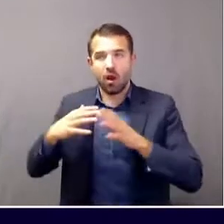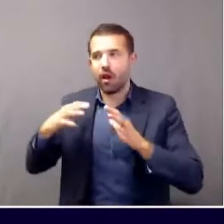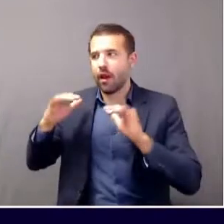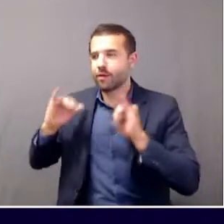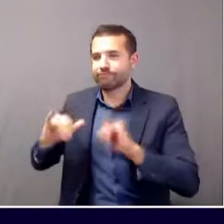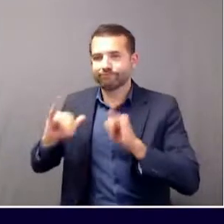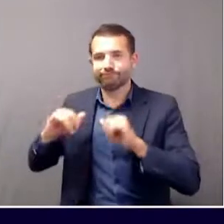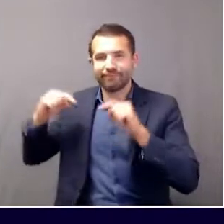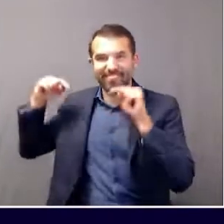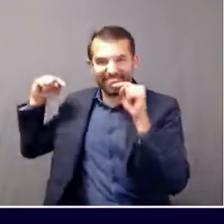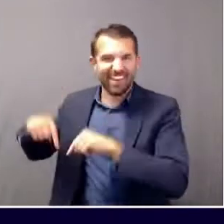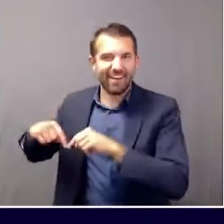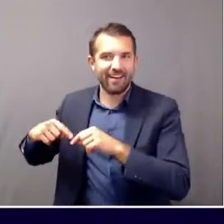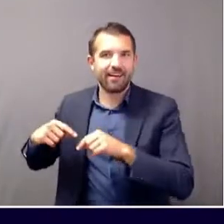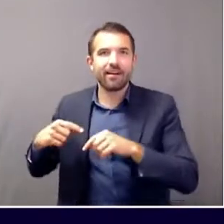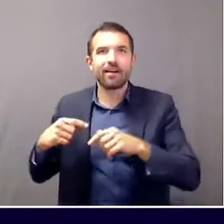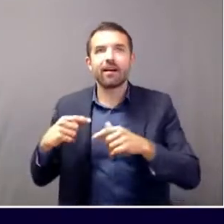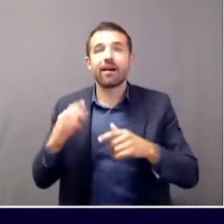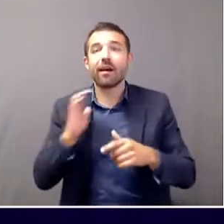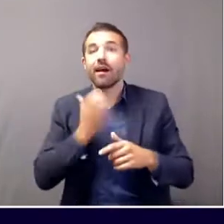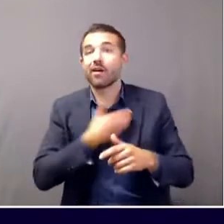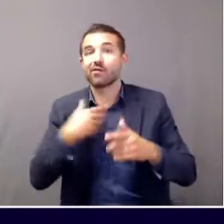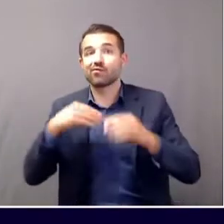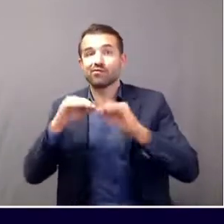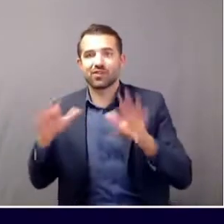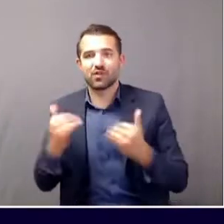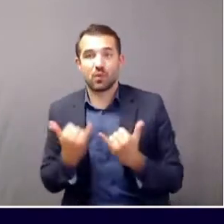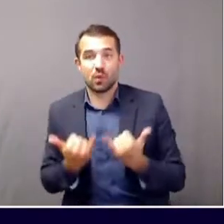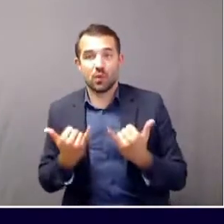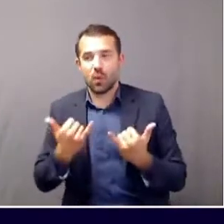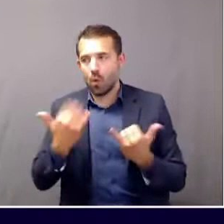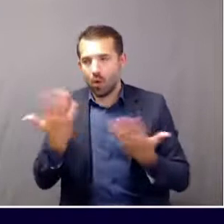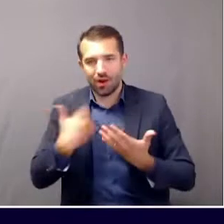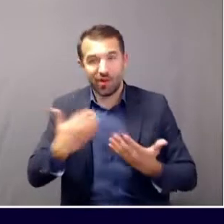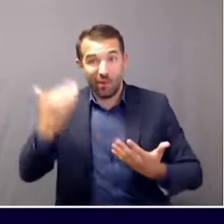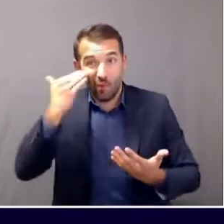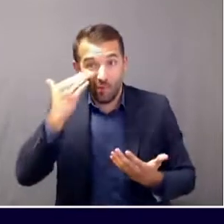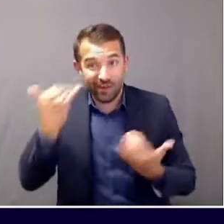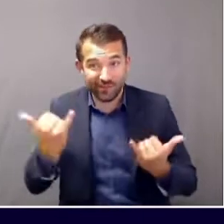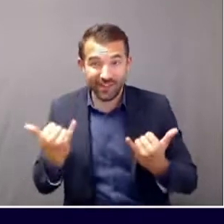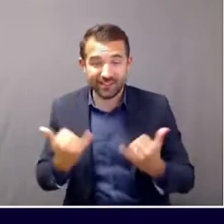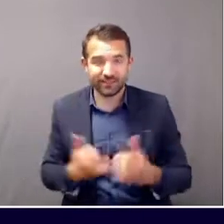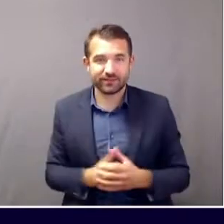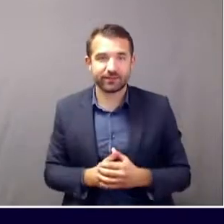right now it has very week to week